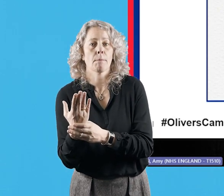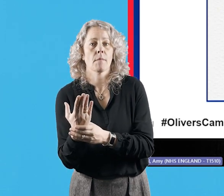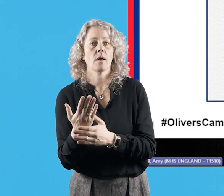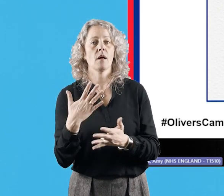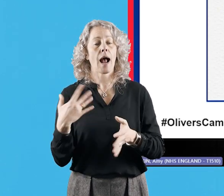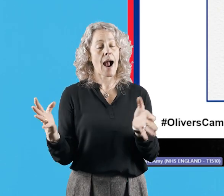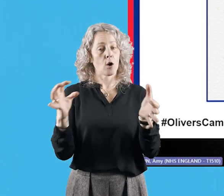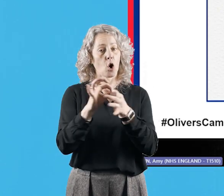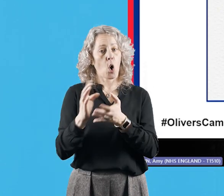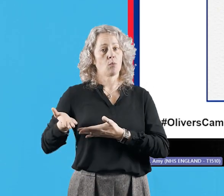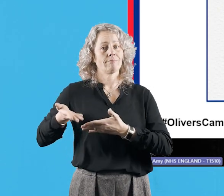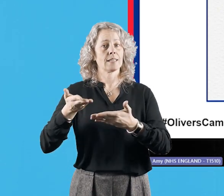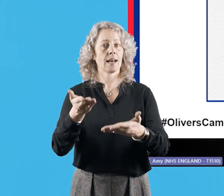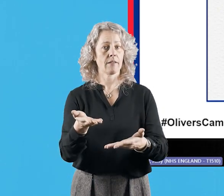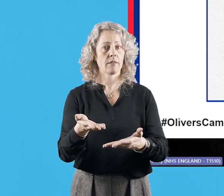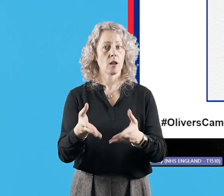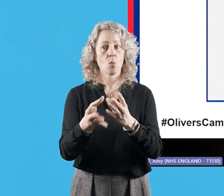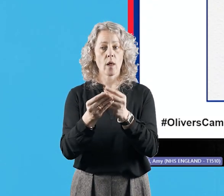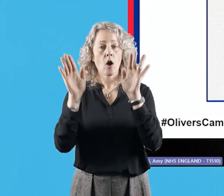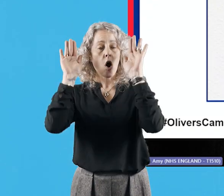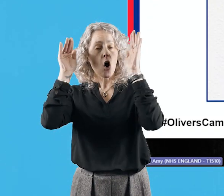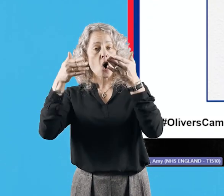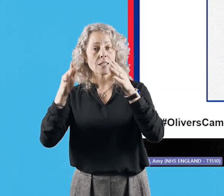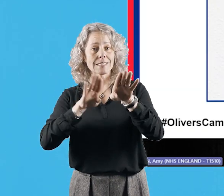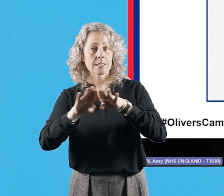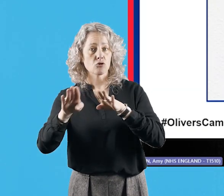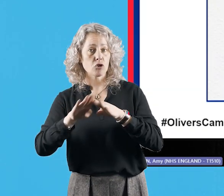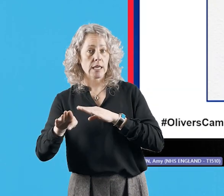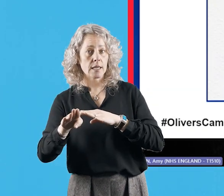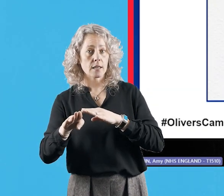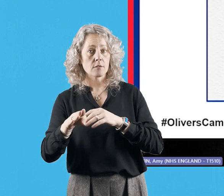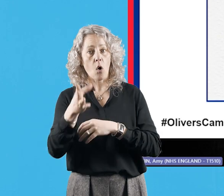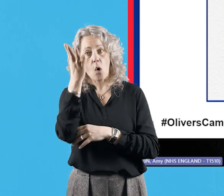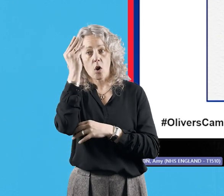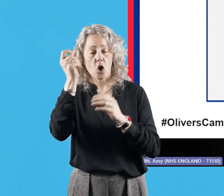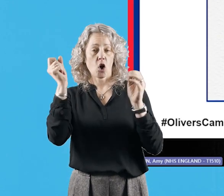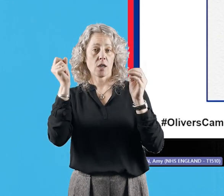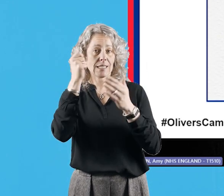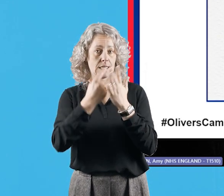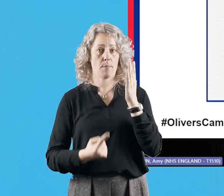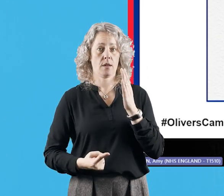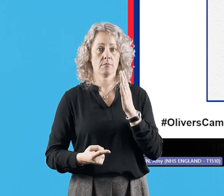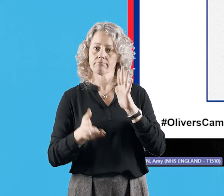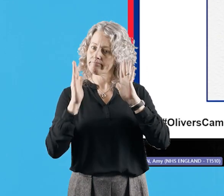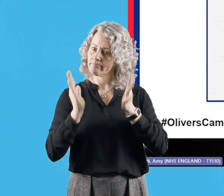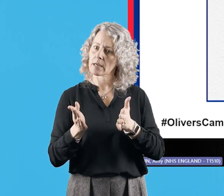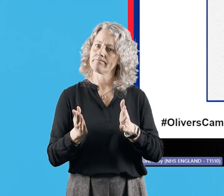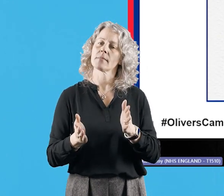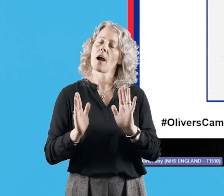and it is Co-delivered with autistic trainers and trainers with the learning disability and that is a requirement of the